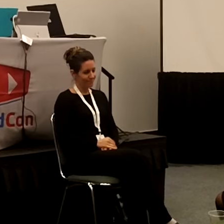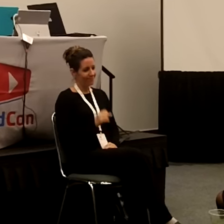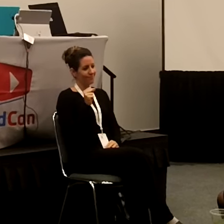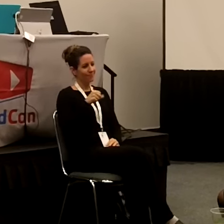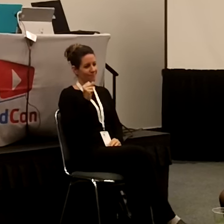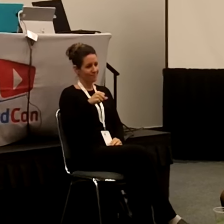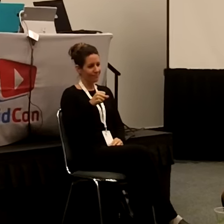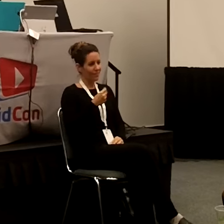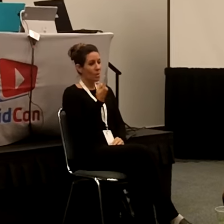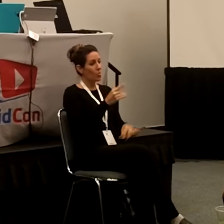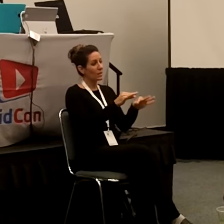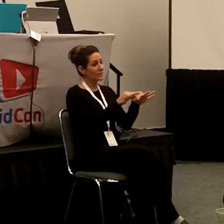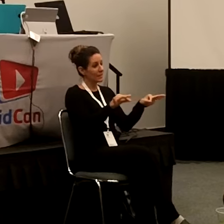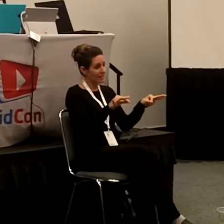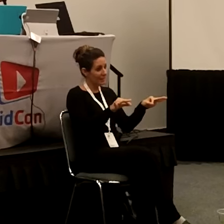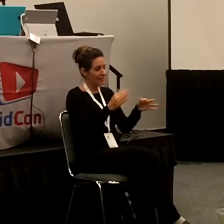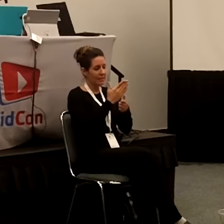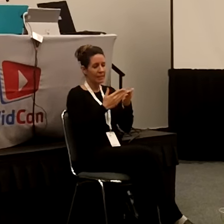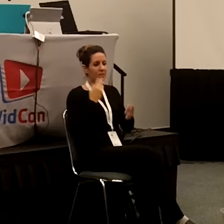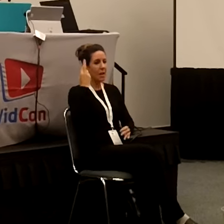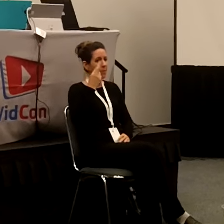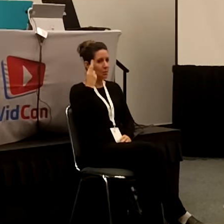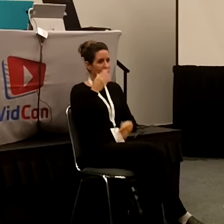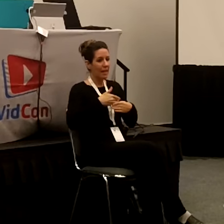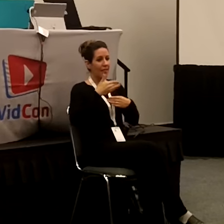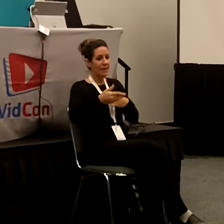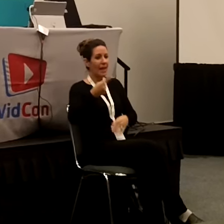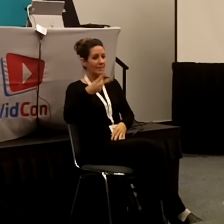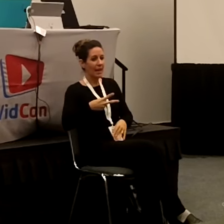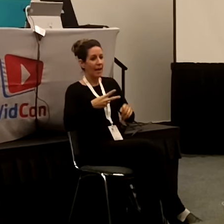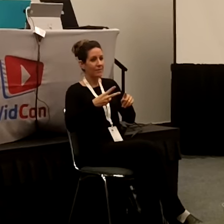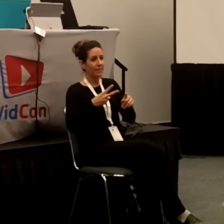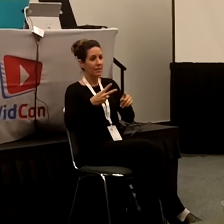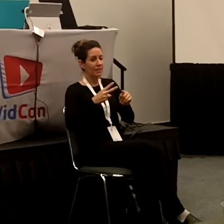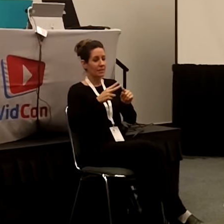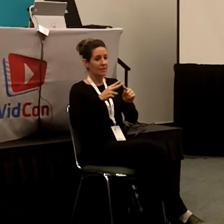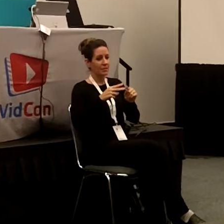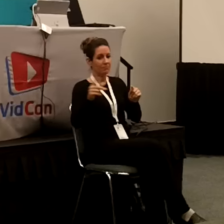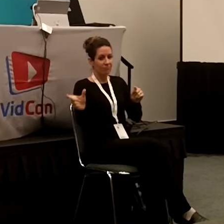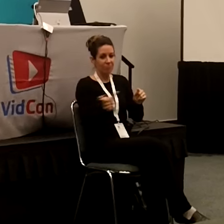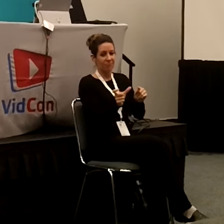here's one sentence, and then for some reason, the next half is all the way in China or something,